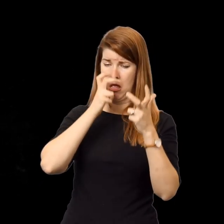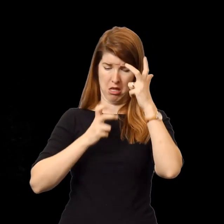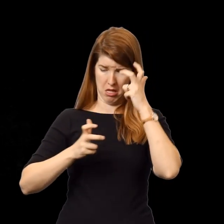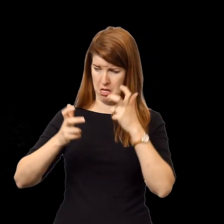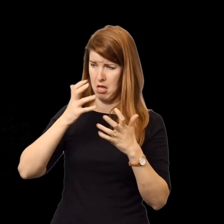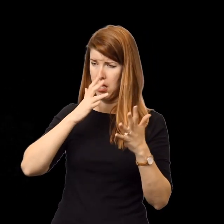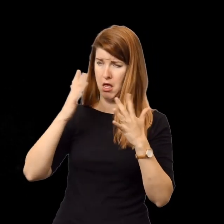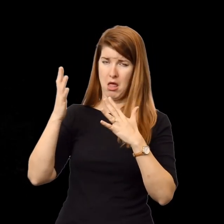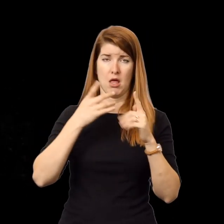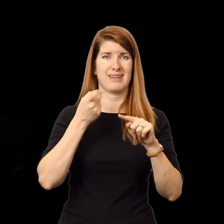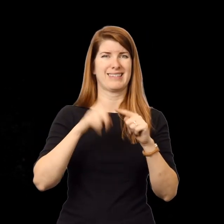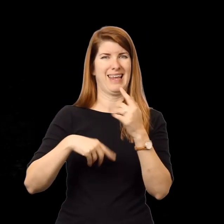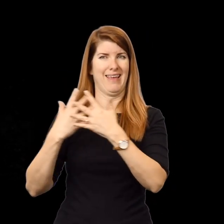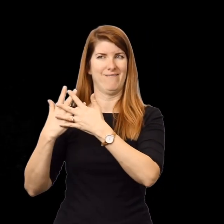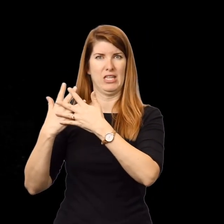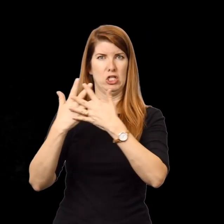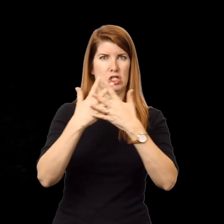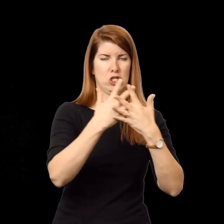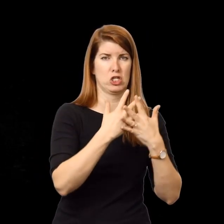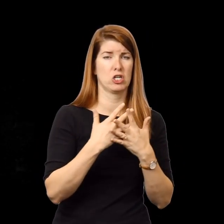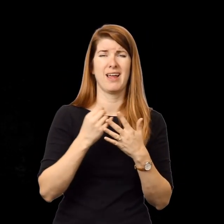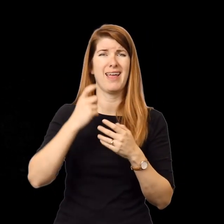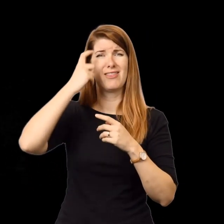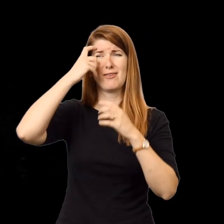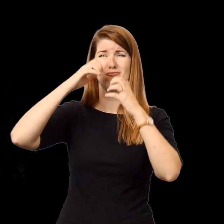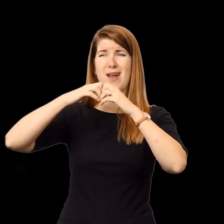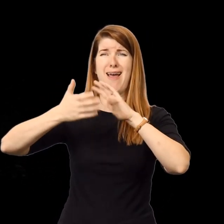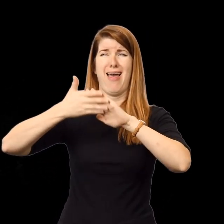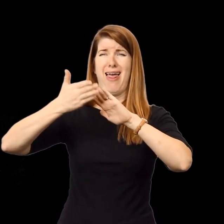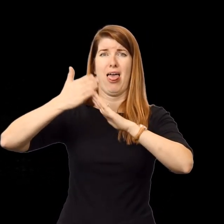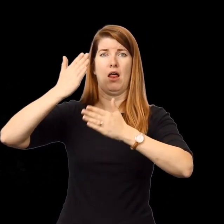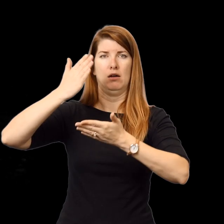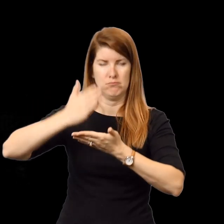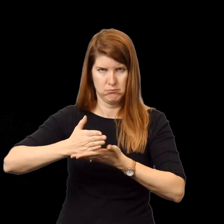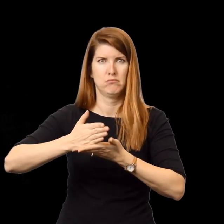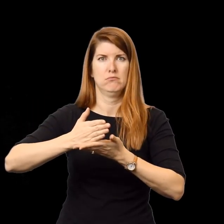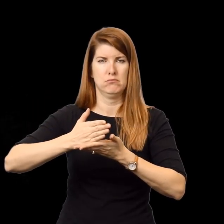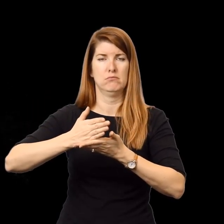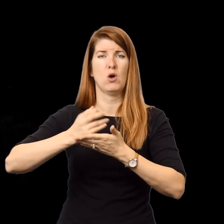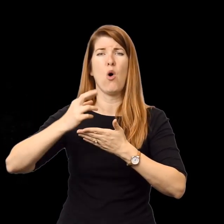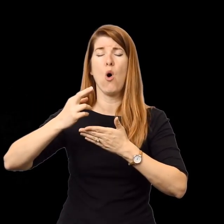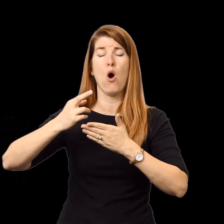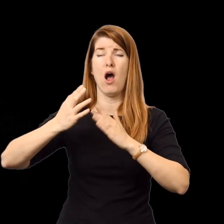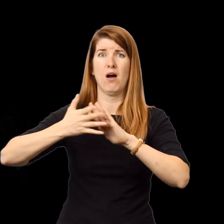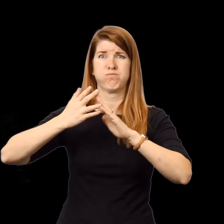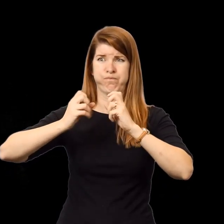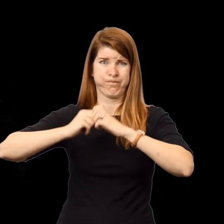and they can't filter it out, and it causes the brain to just shut down or to blow up.